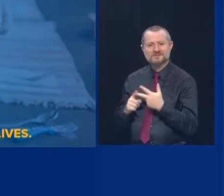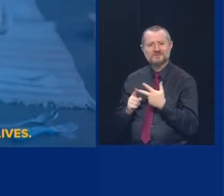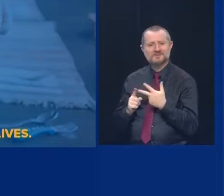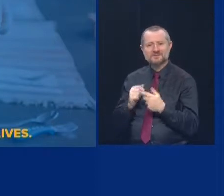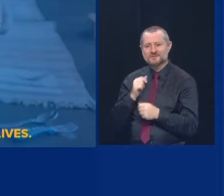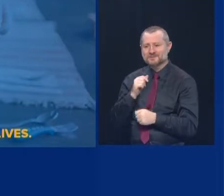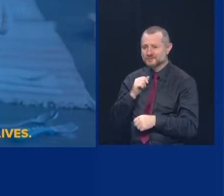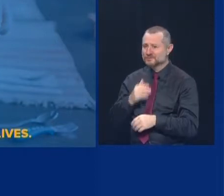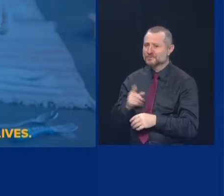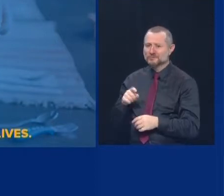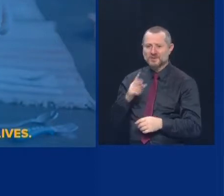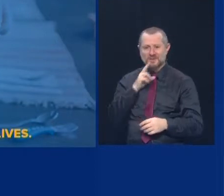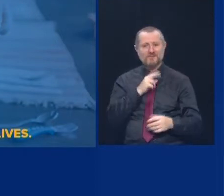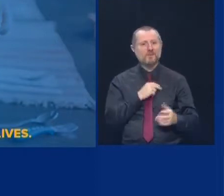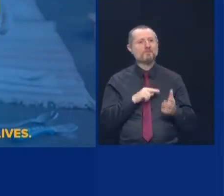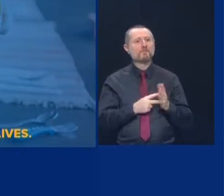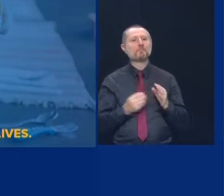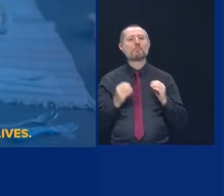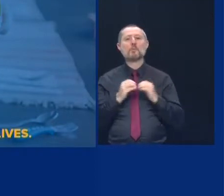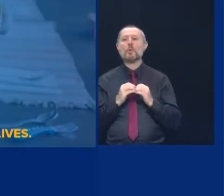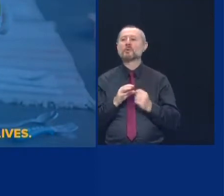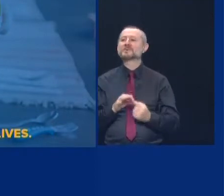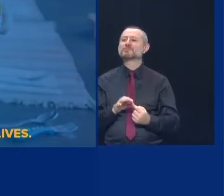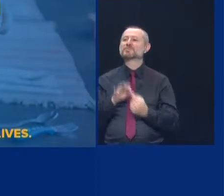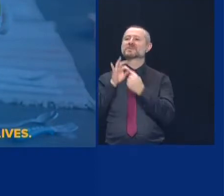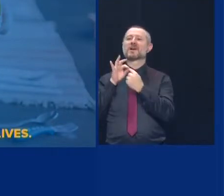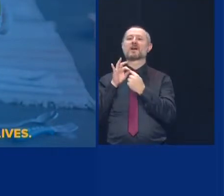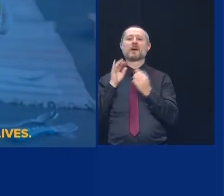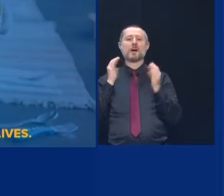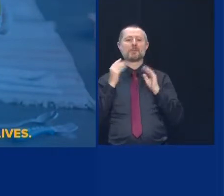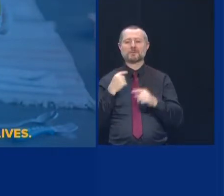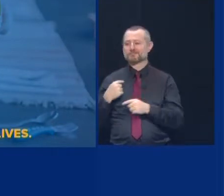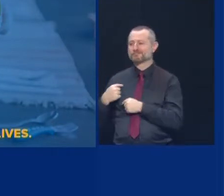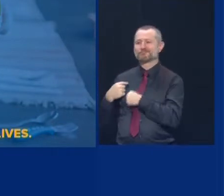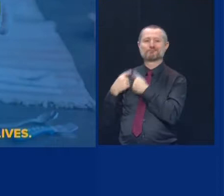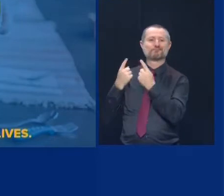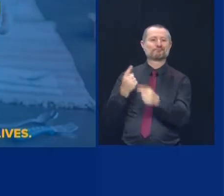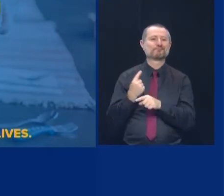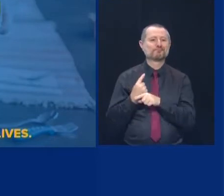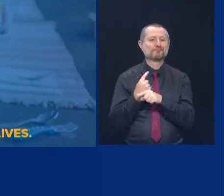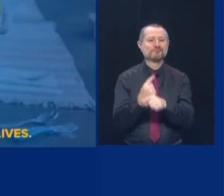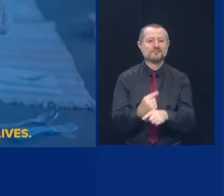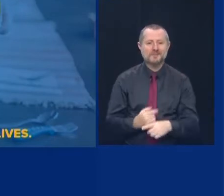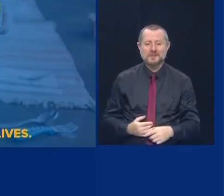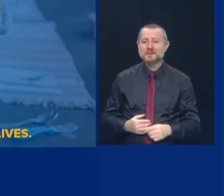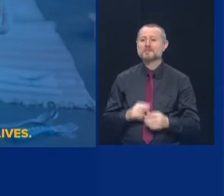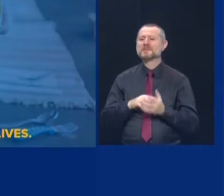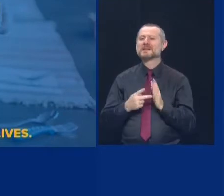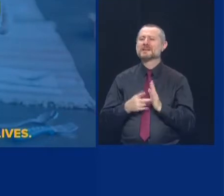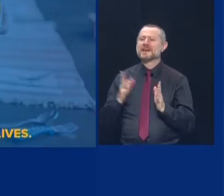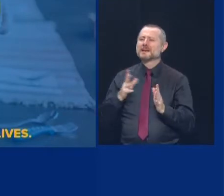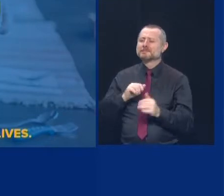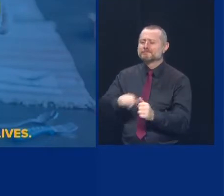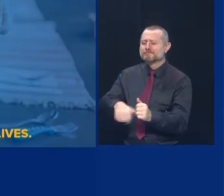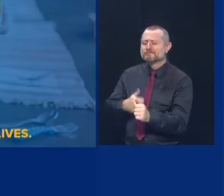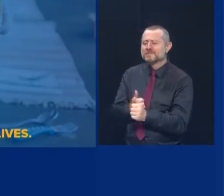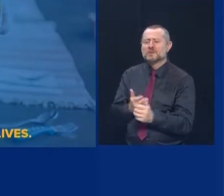A YEAR WHEN WE REALLY SHOULD BE THANKFUL. AND SHE'S RIGHT. THIS THANKSGIVING IS MORE